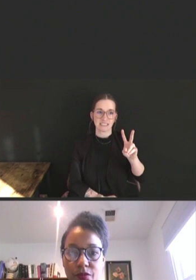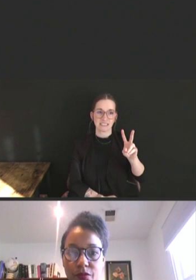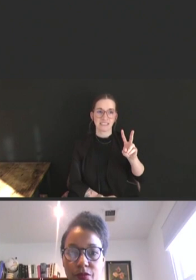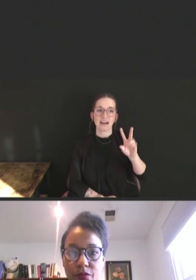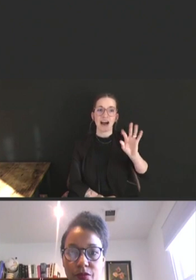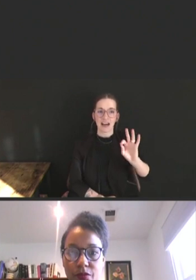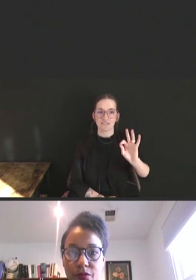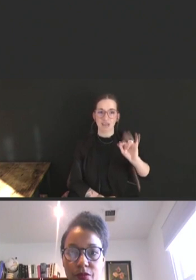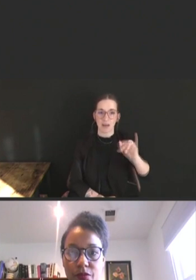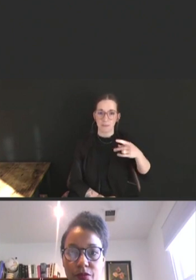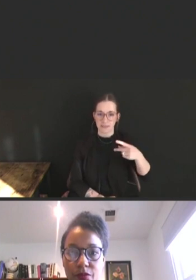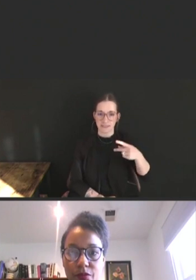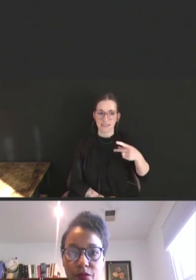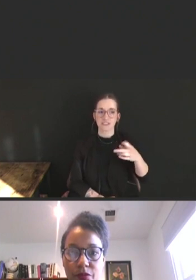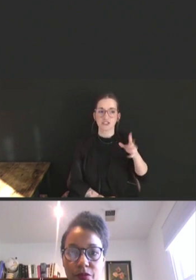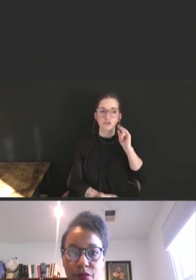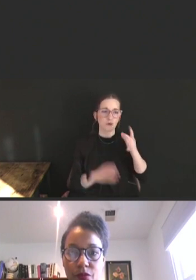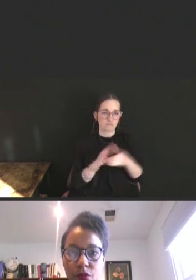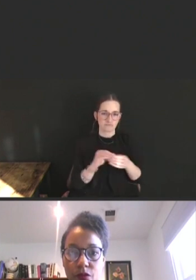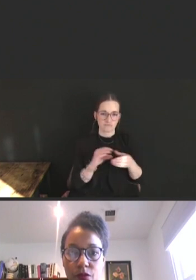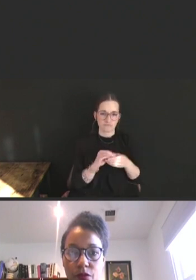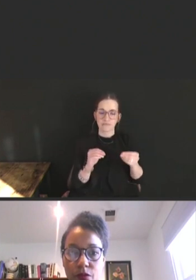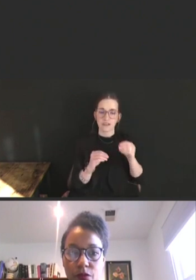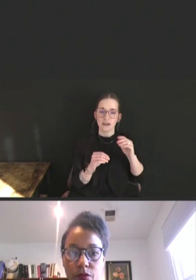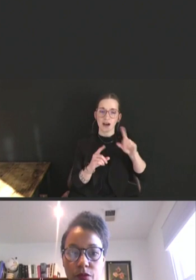Implementation Plan, Admiral Levine discussed yesterday.